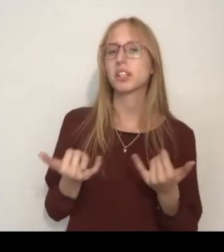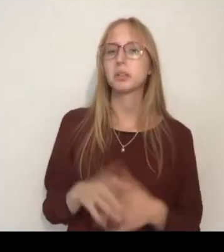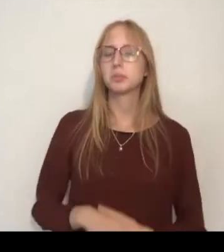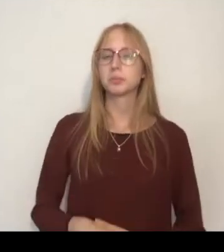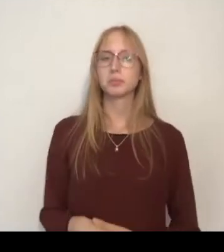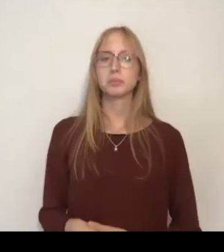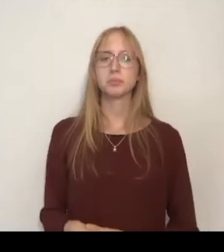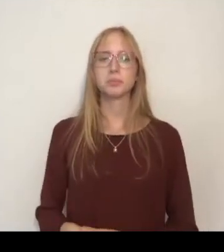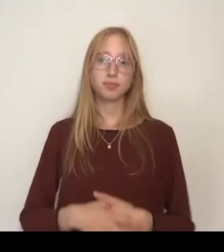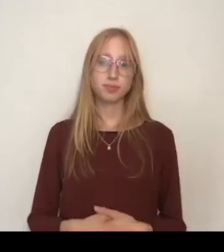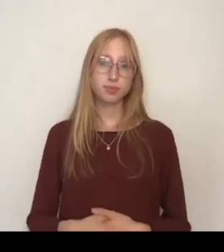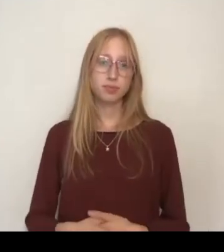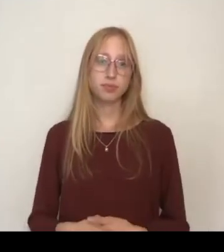but there is nothing significant at the moment.